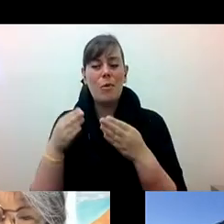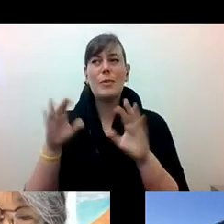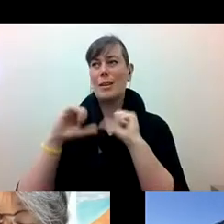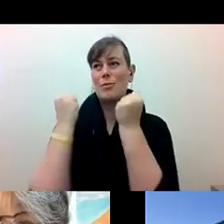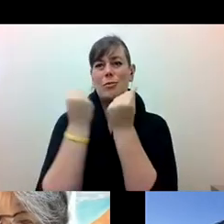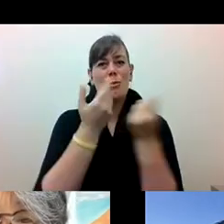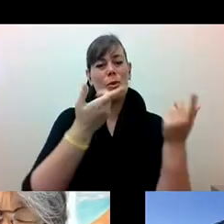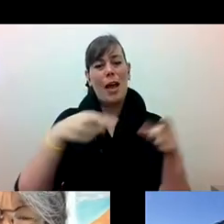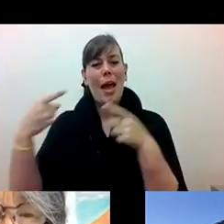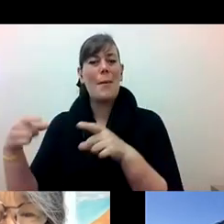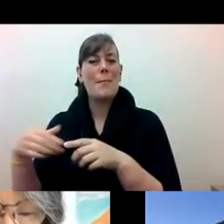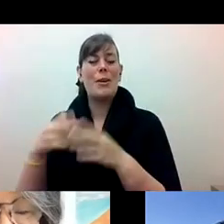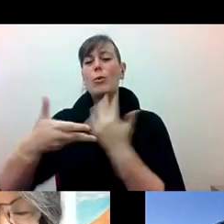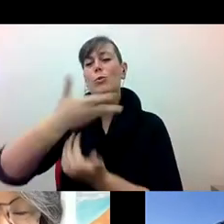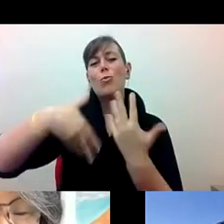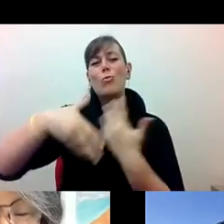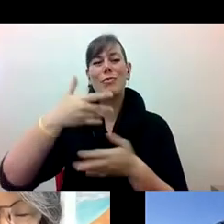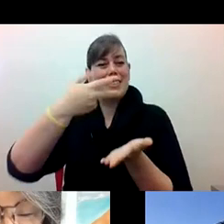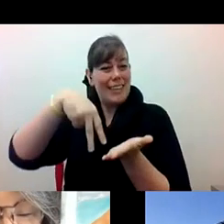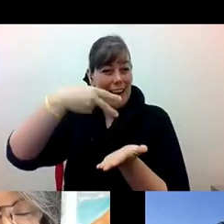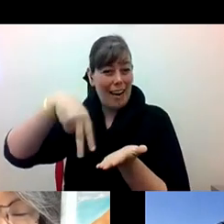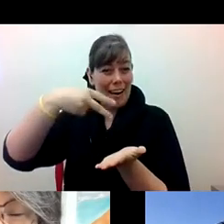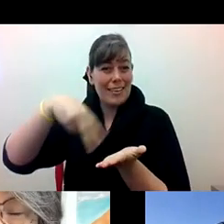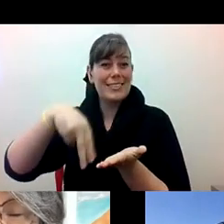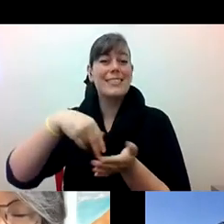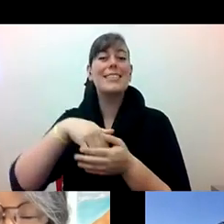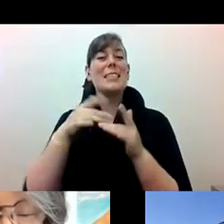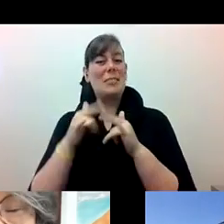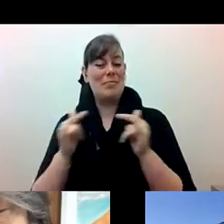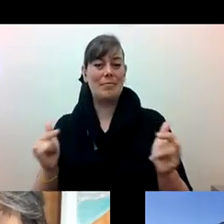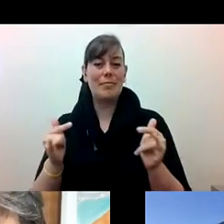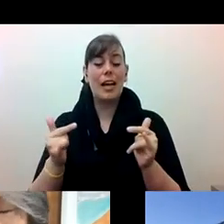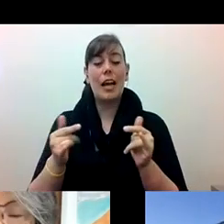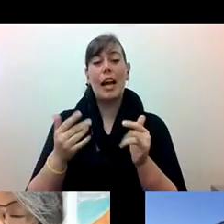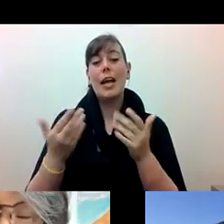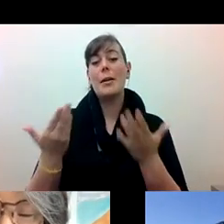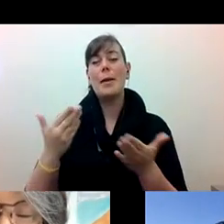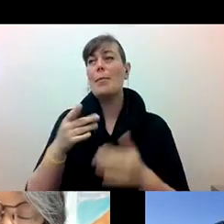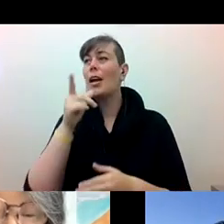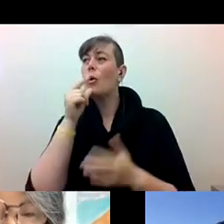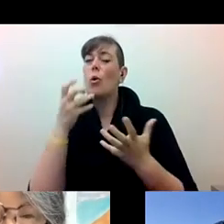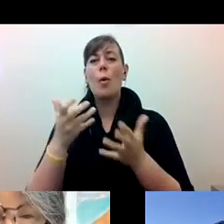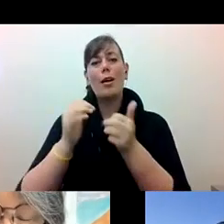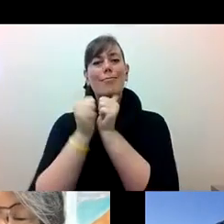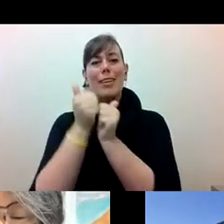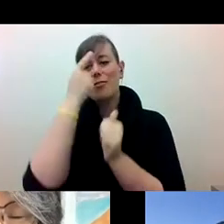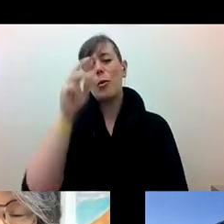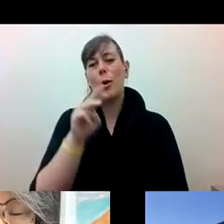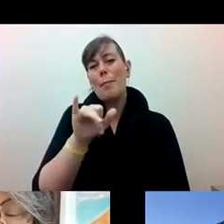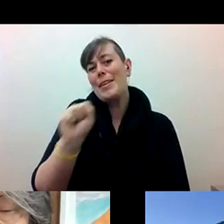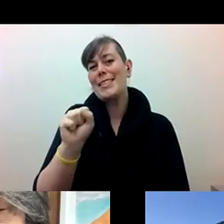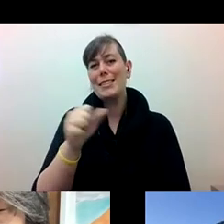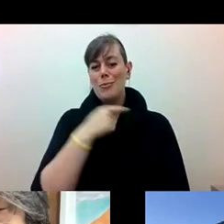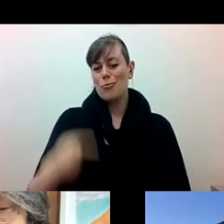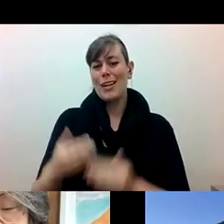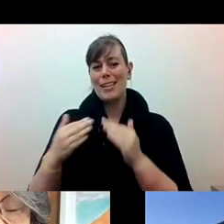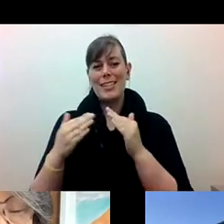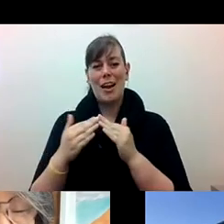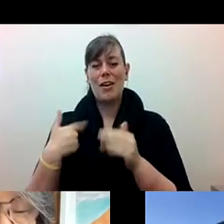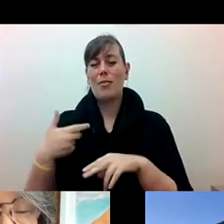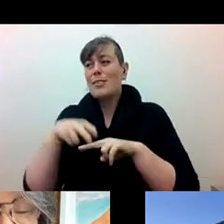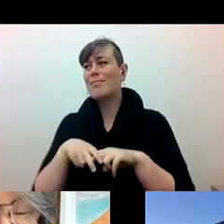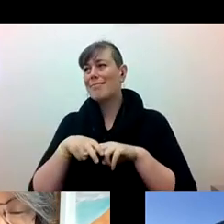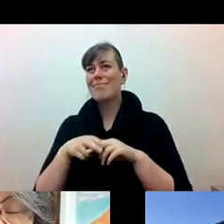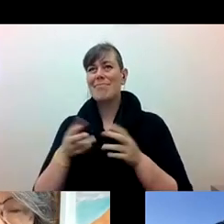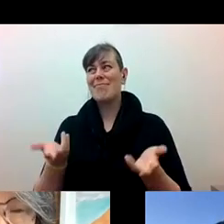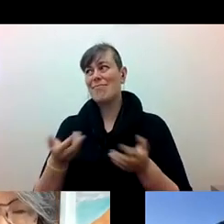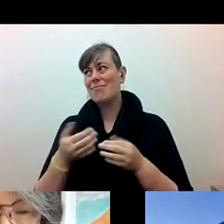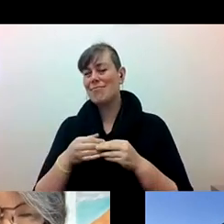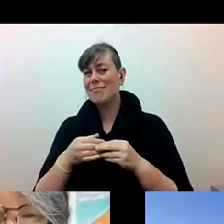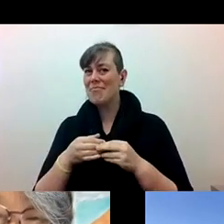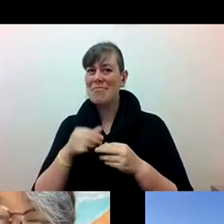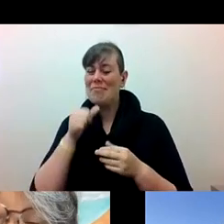pam tau lee: on dances and... and then they were actually talking about who they might run for miss Chinatown, for example, and I'm sitting there going hmm, this is not really that interesting to me.